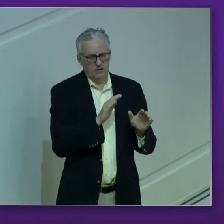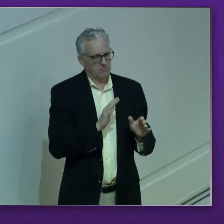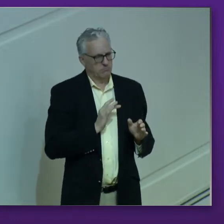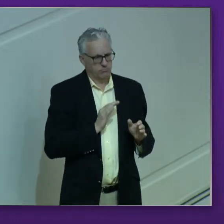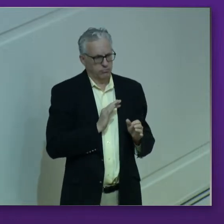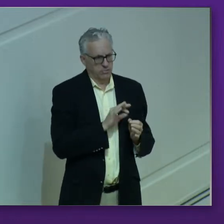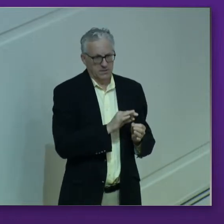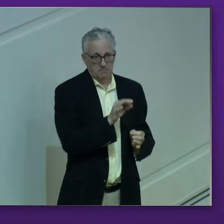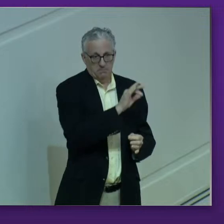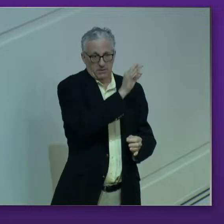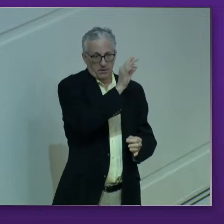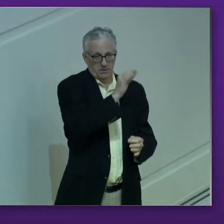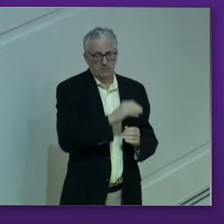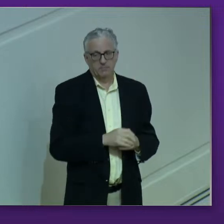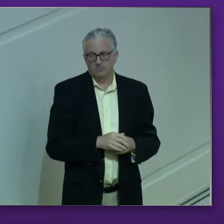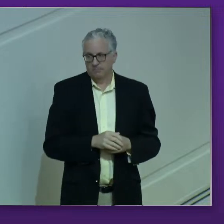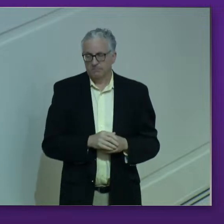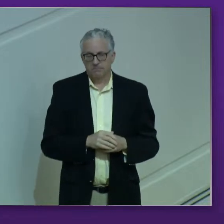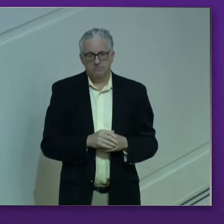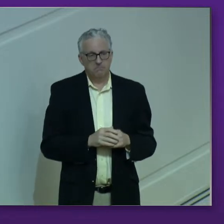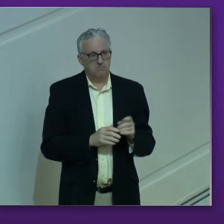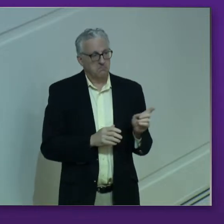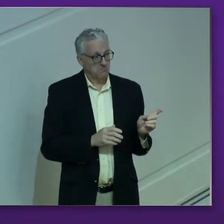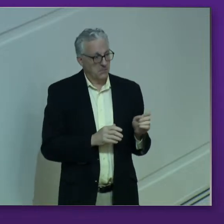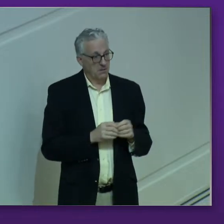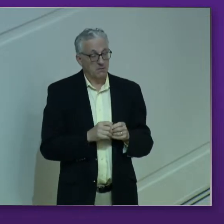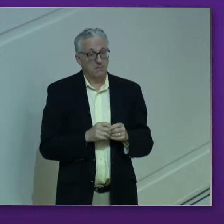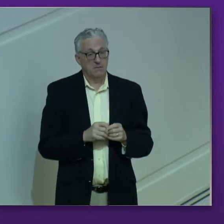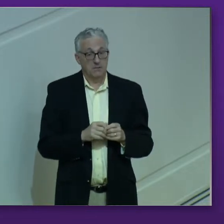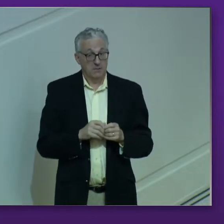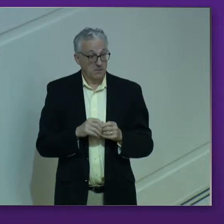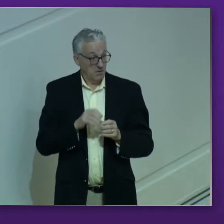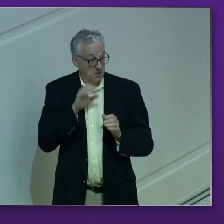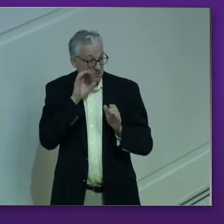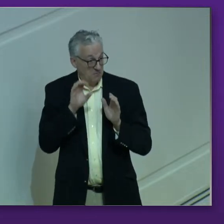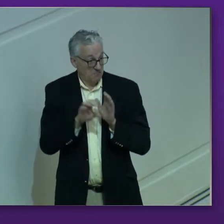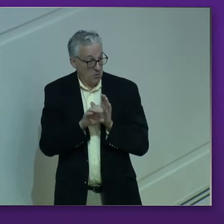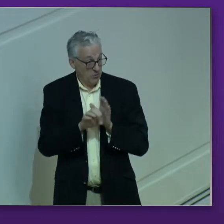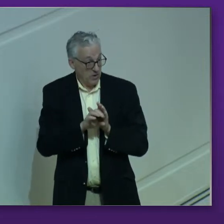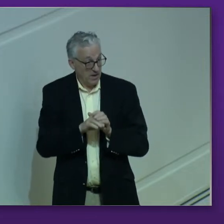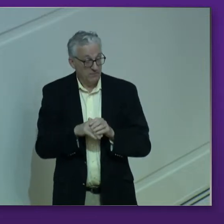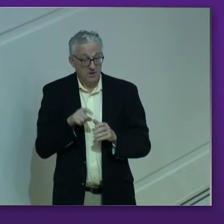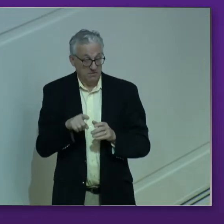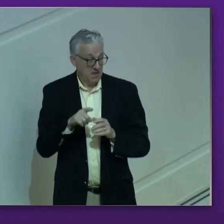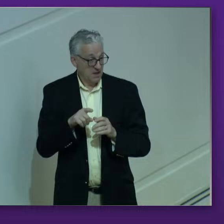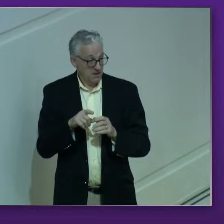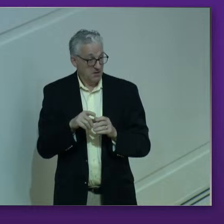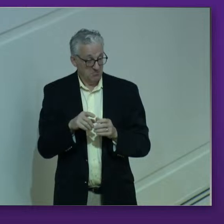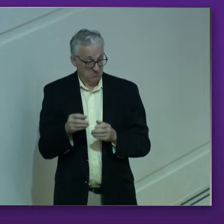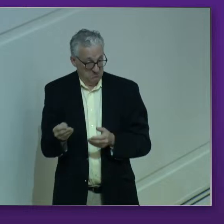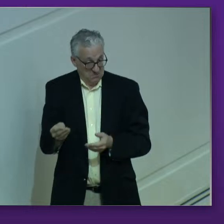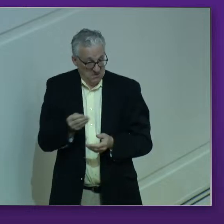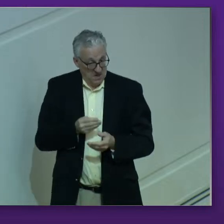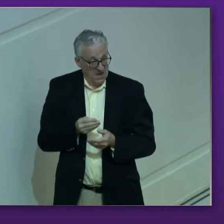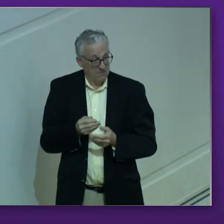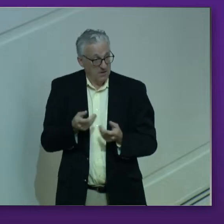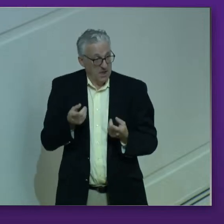THEY COLLECTIVELY SEEK OUT OPPORTUNITIES TO LEARN AND GROW AS INDIVIDUALS AND RISING